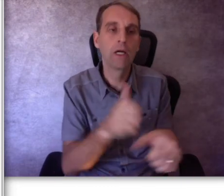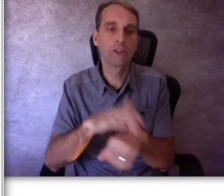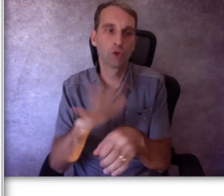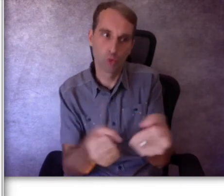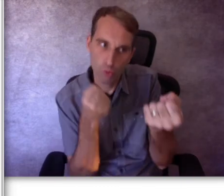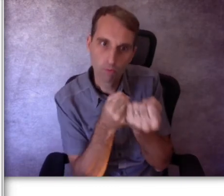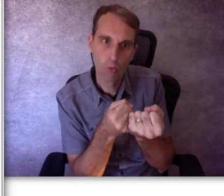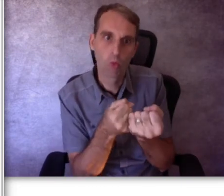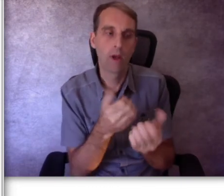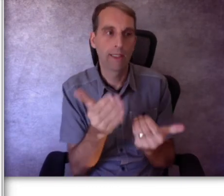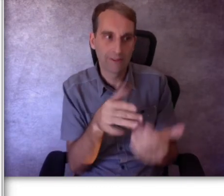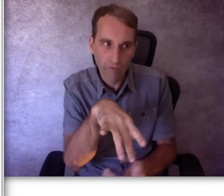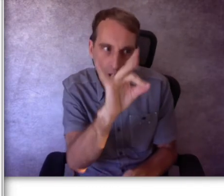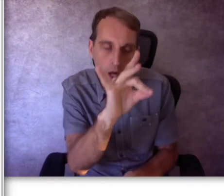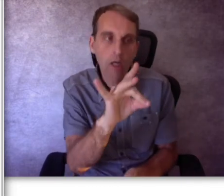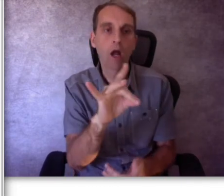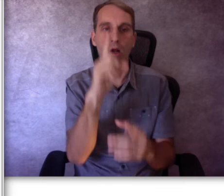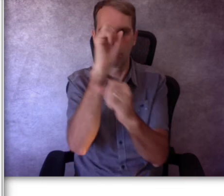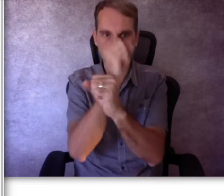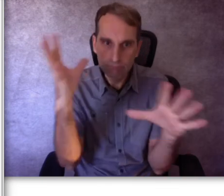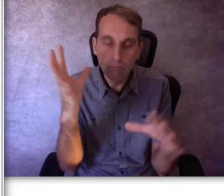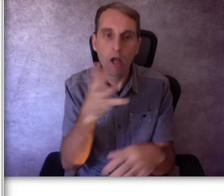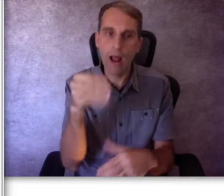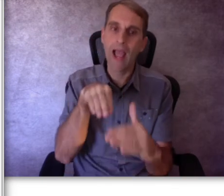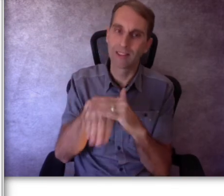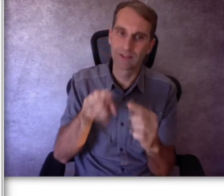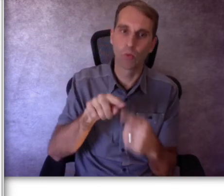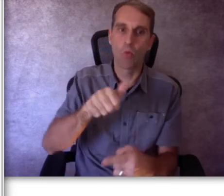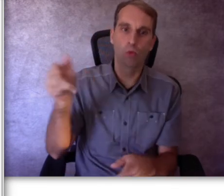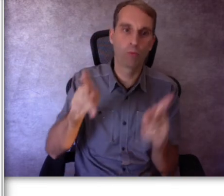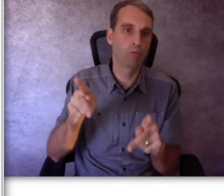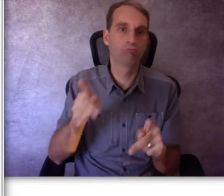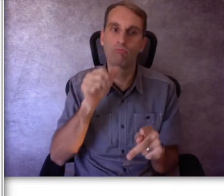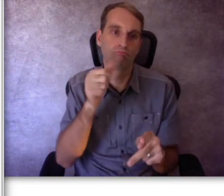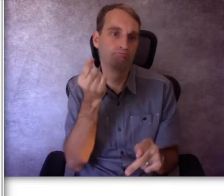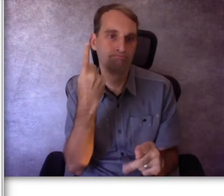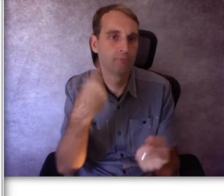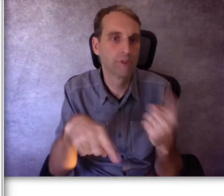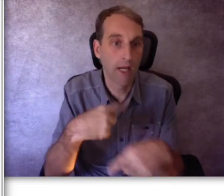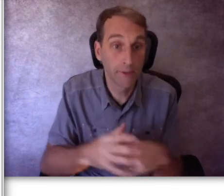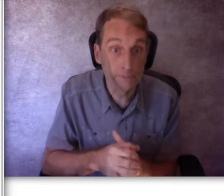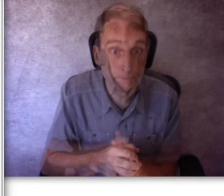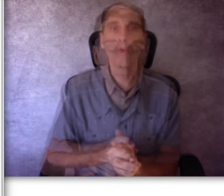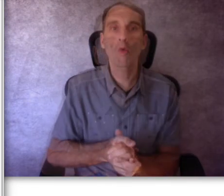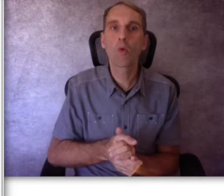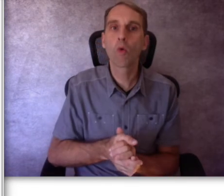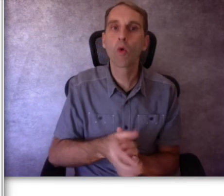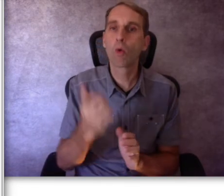as the primary text with English as supporting text to have this content easily accessible to people who are not fluent in sign language.